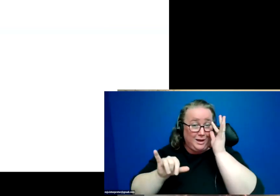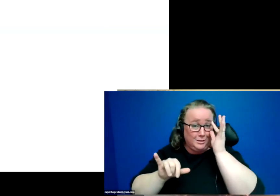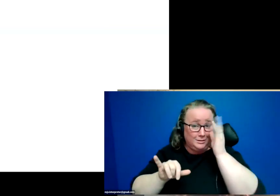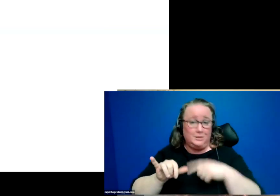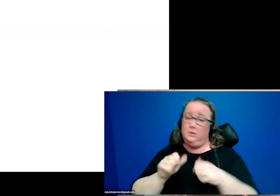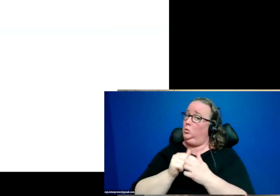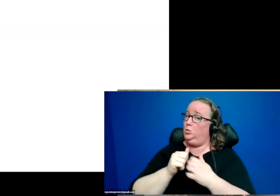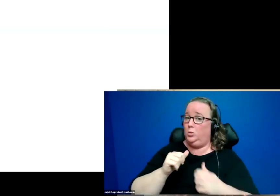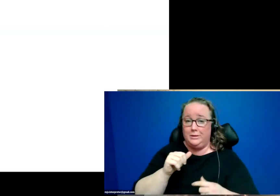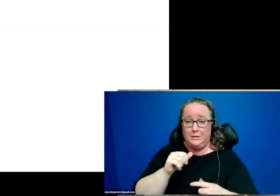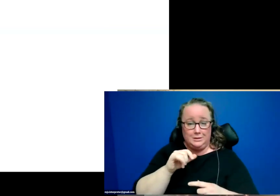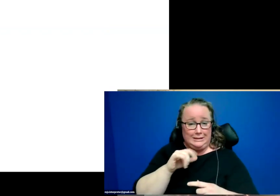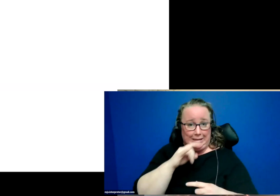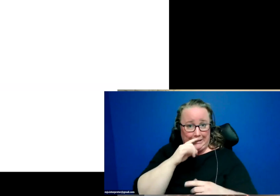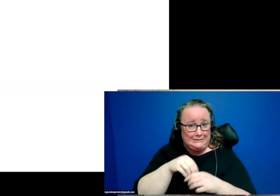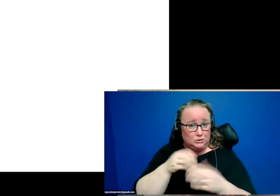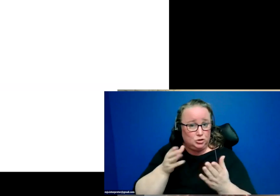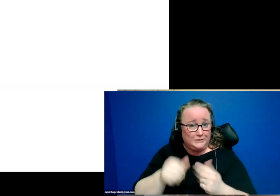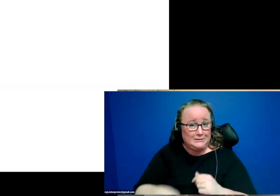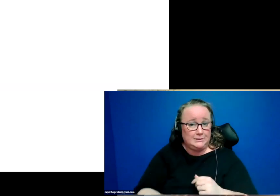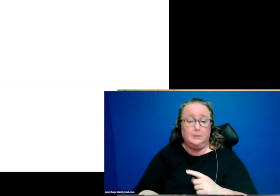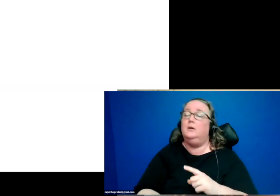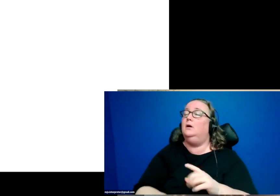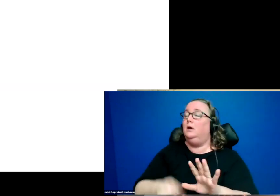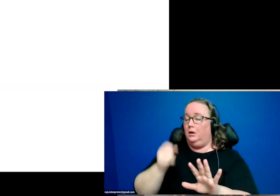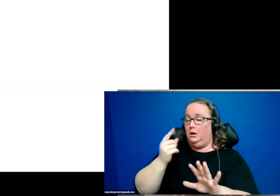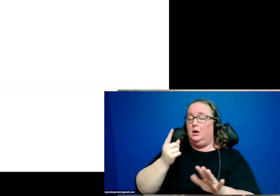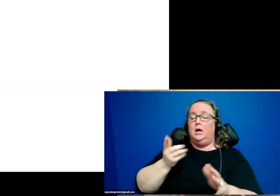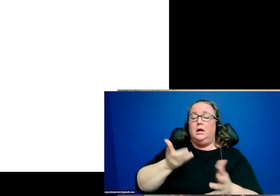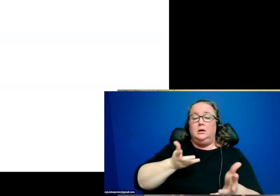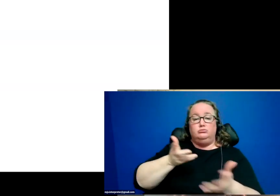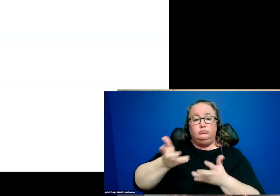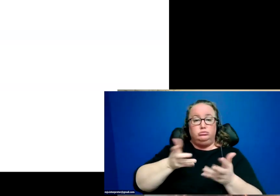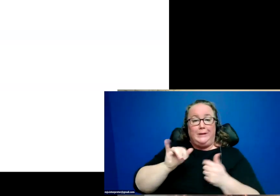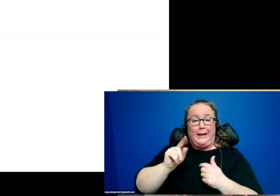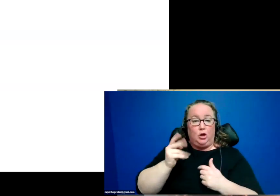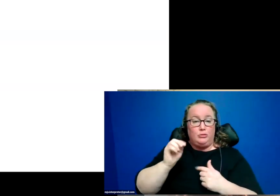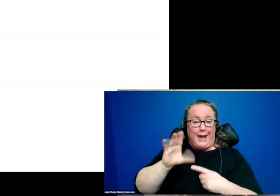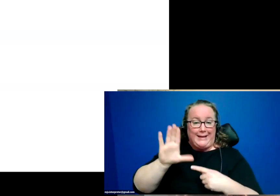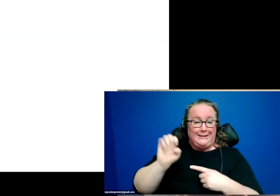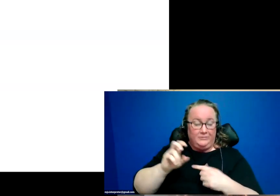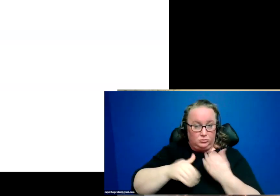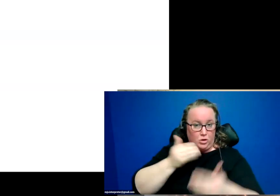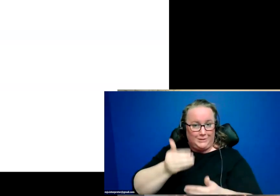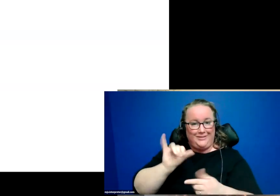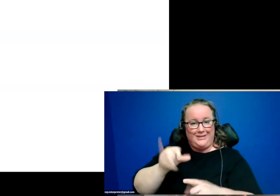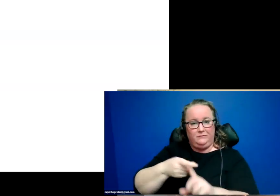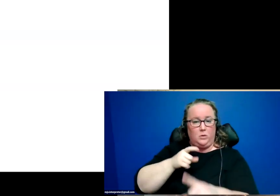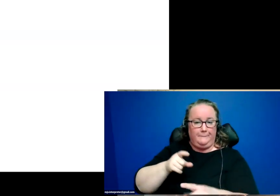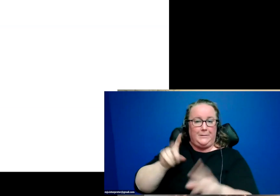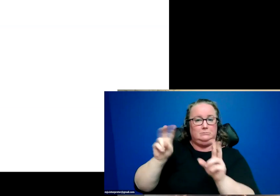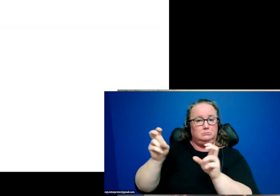So the interactive process, that comes from Title one of the ADA, which is all about employment.